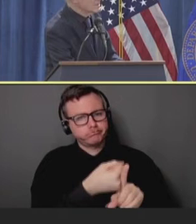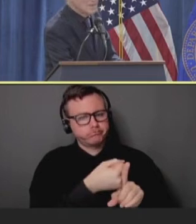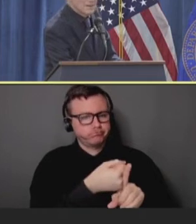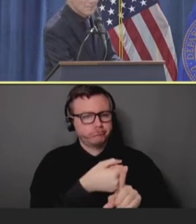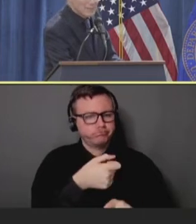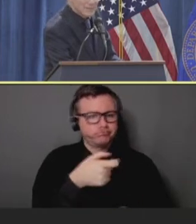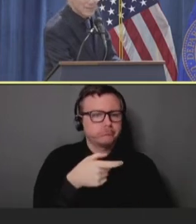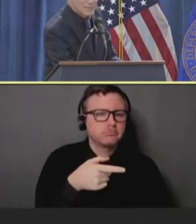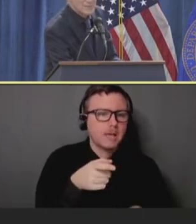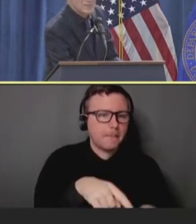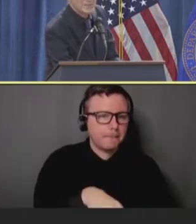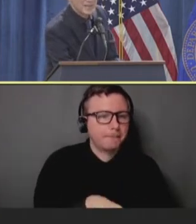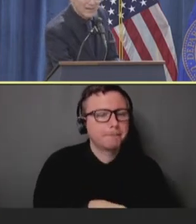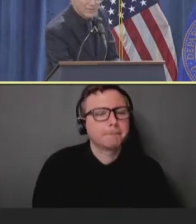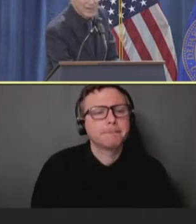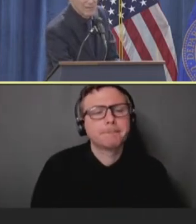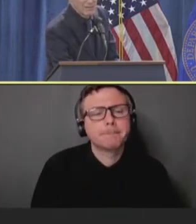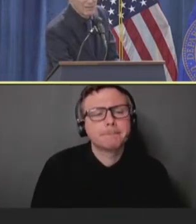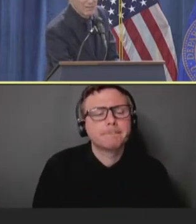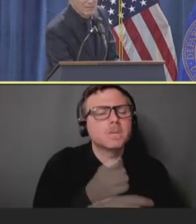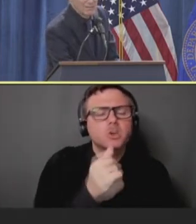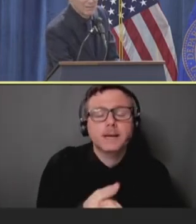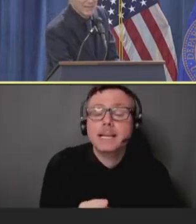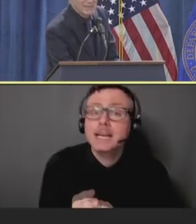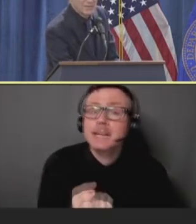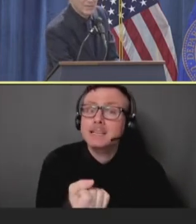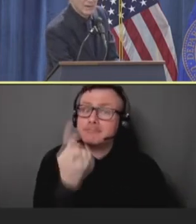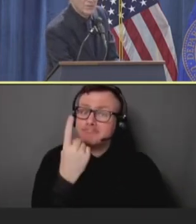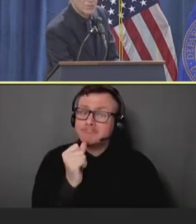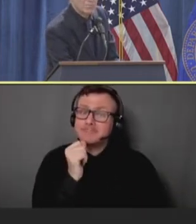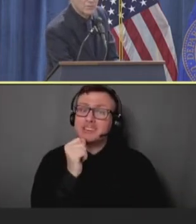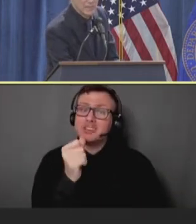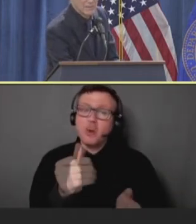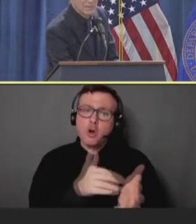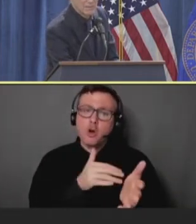But it wasn't -- it was not rare that the virus would mutate.